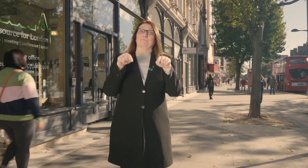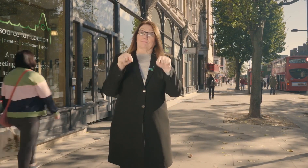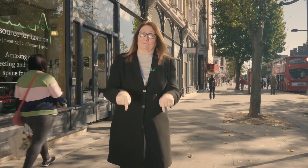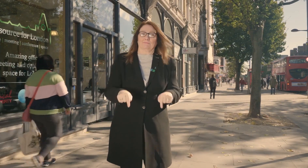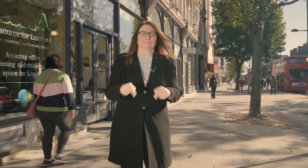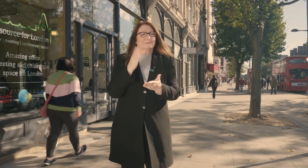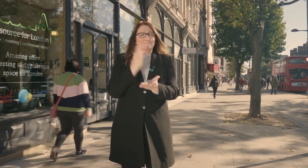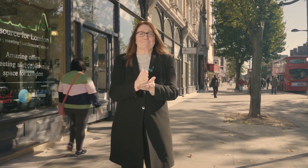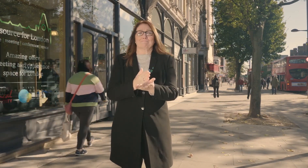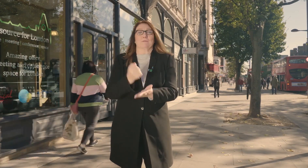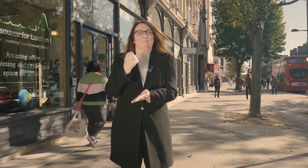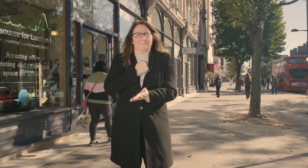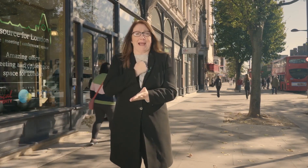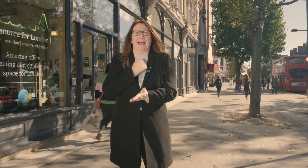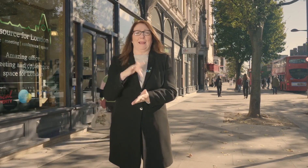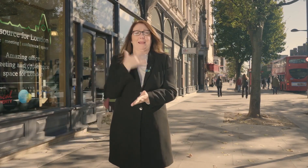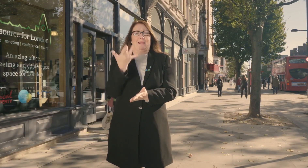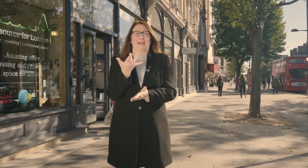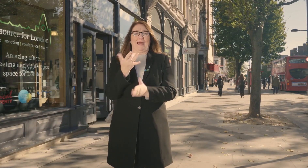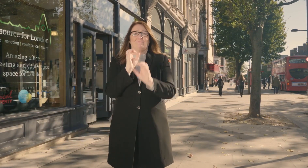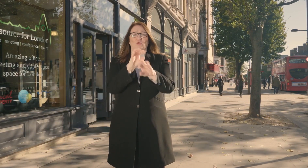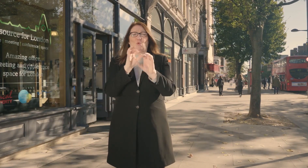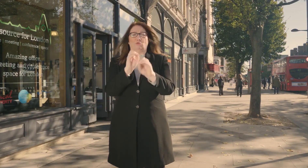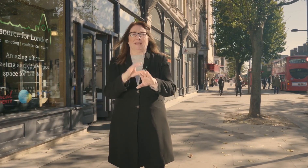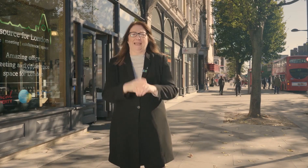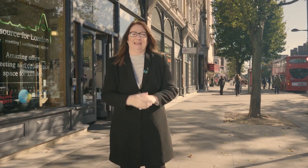This is my life story.